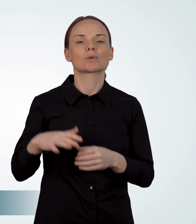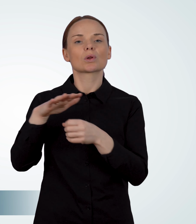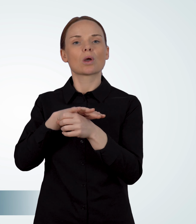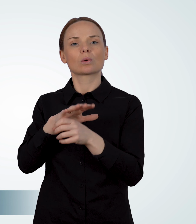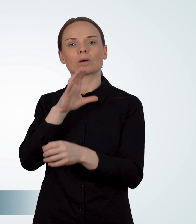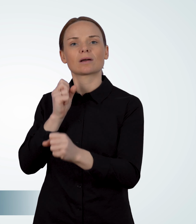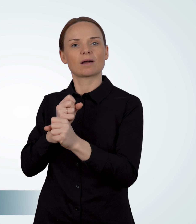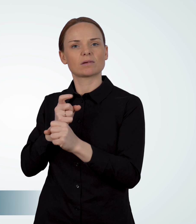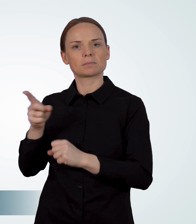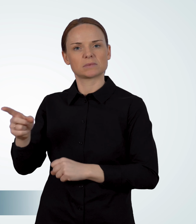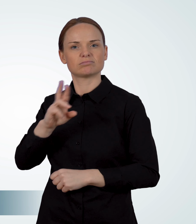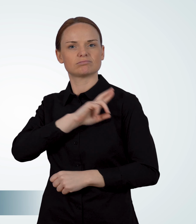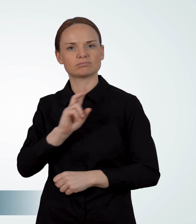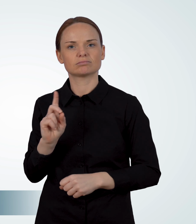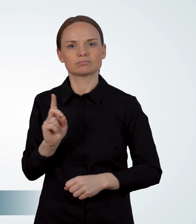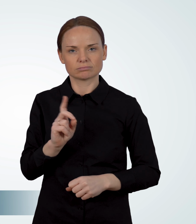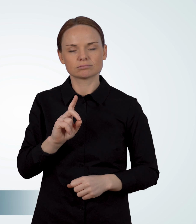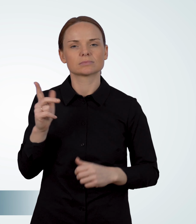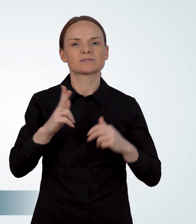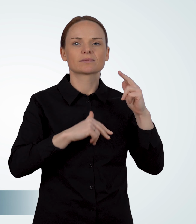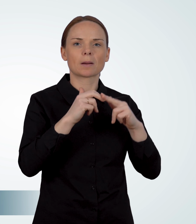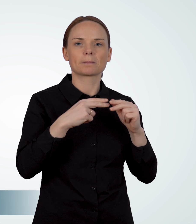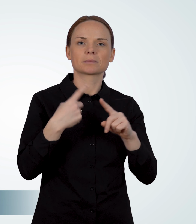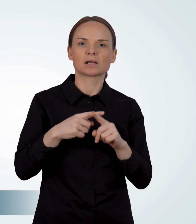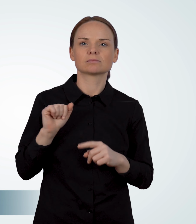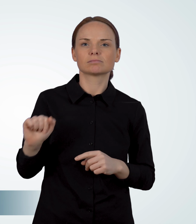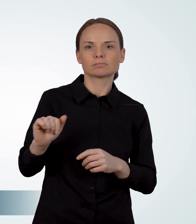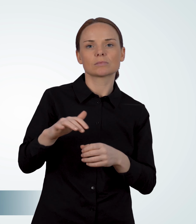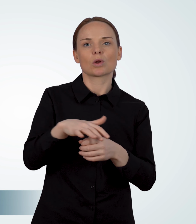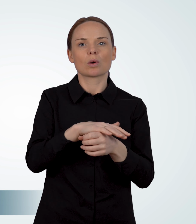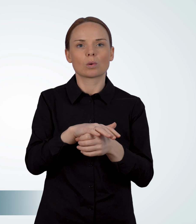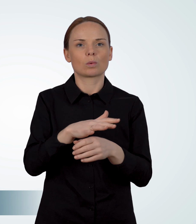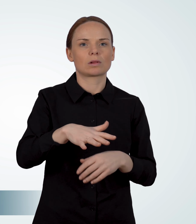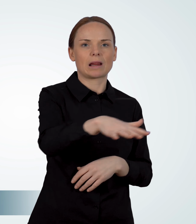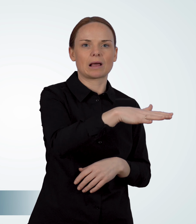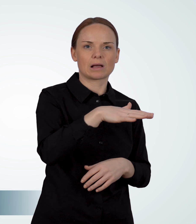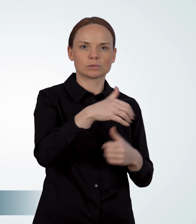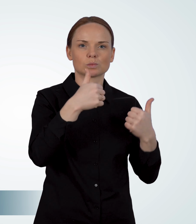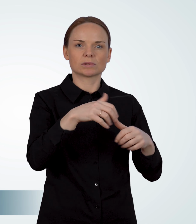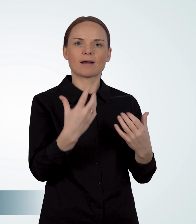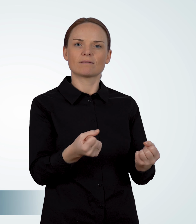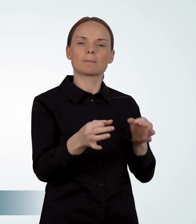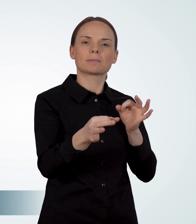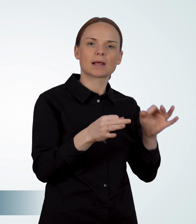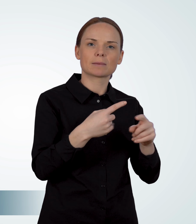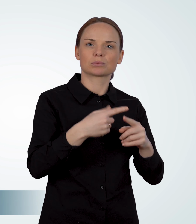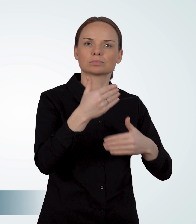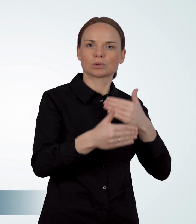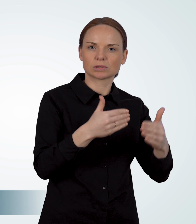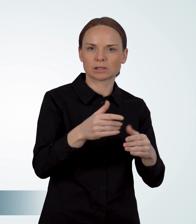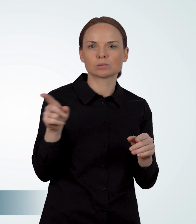Local governments are responsible for developing and putting local land use plans into action.